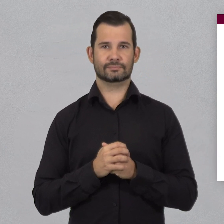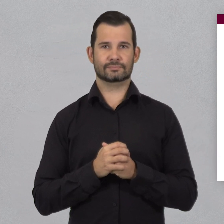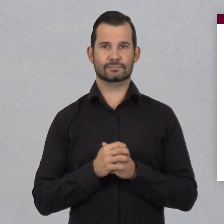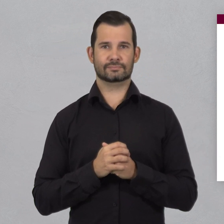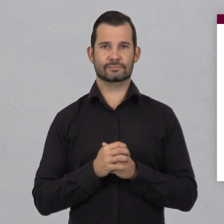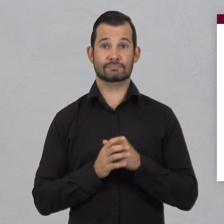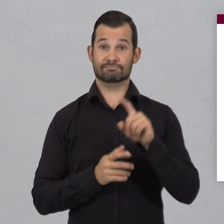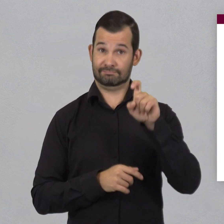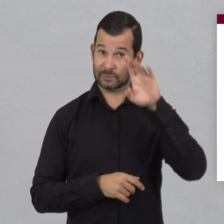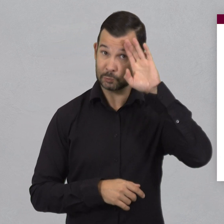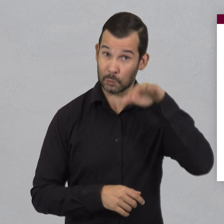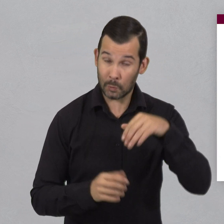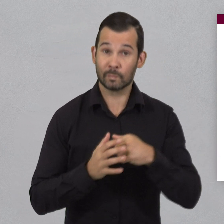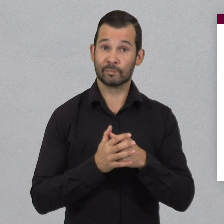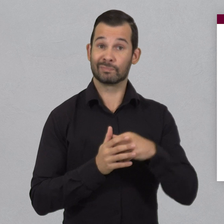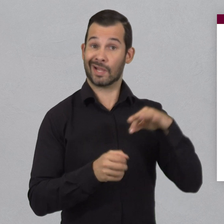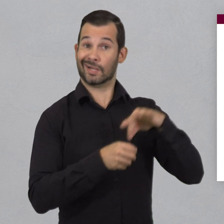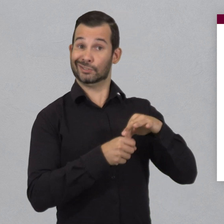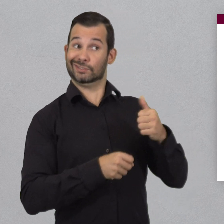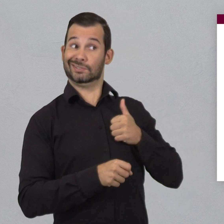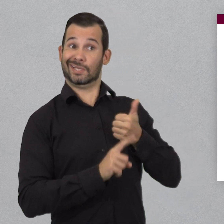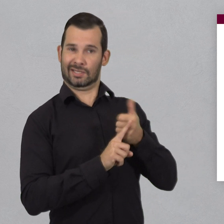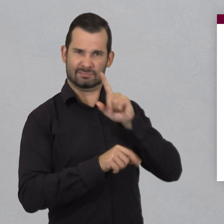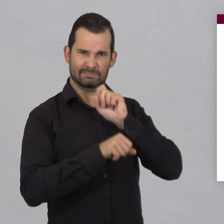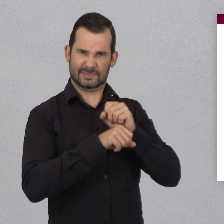Did you know? Elections Canada takes many